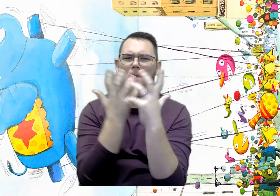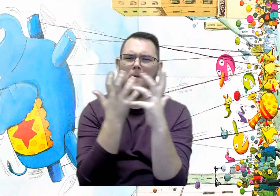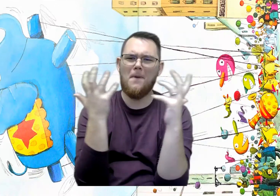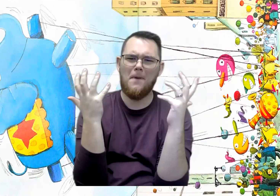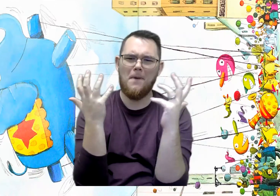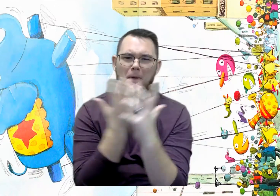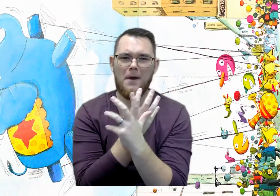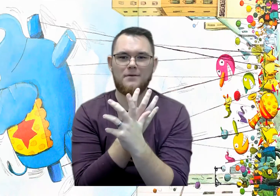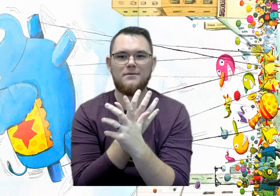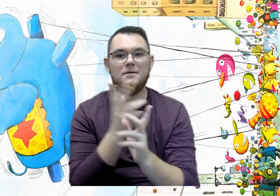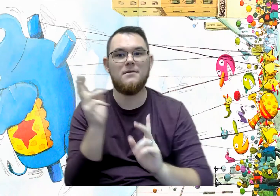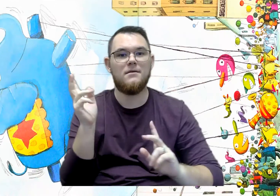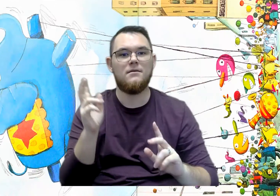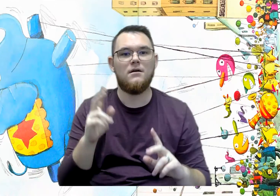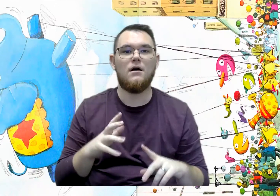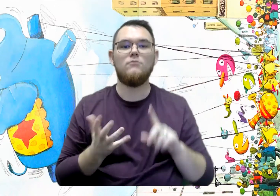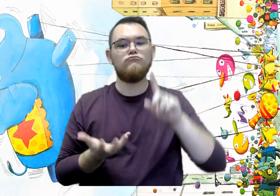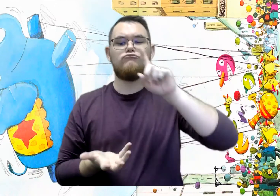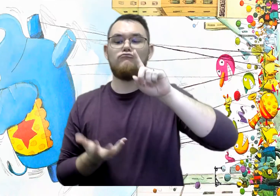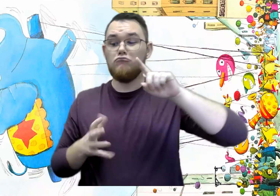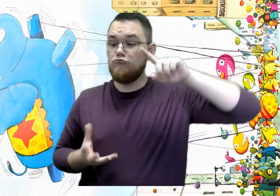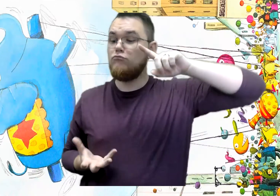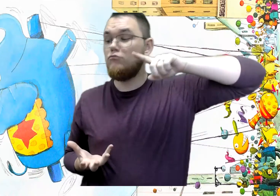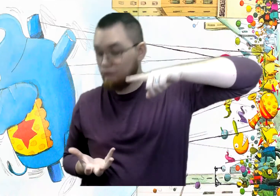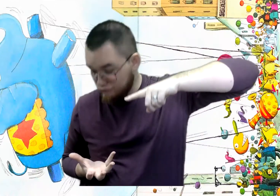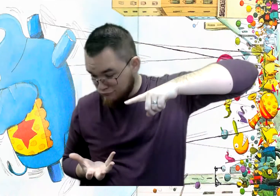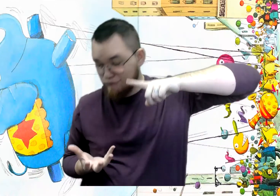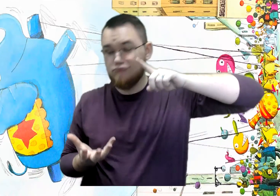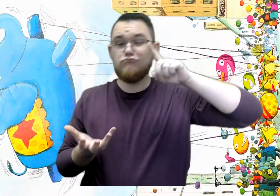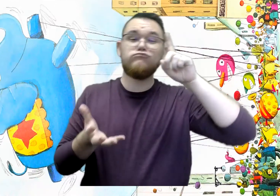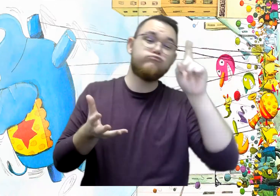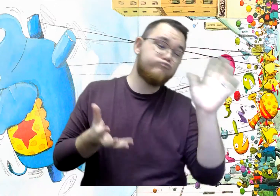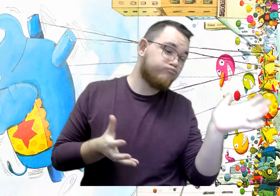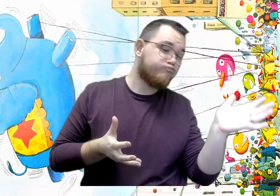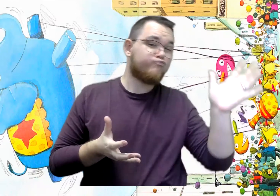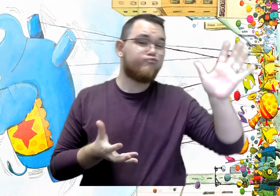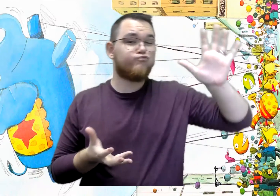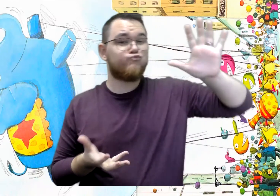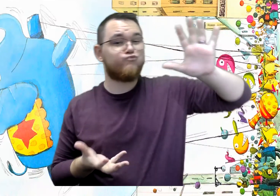Nodding and waving to the crowds below, they sailed past Central Park.